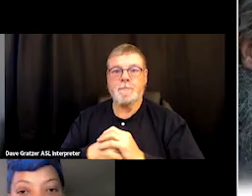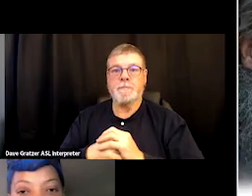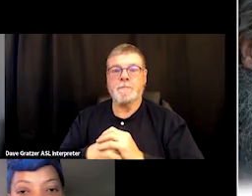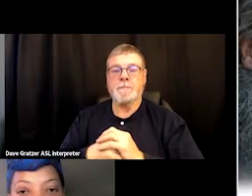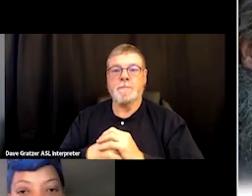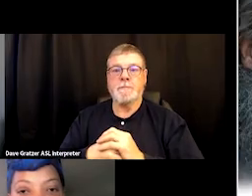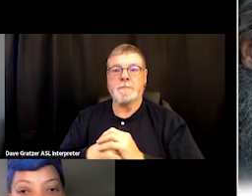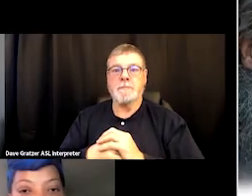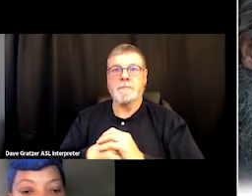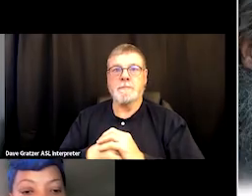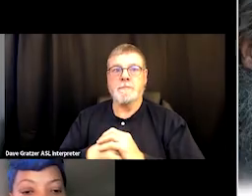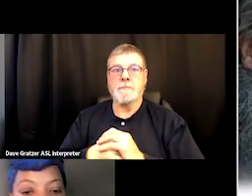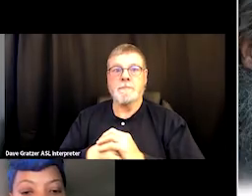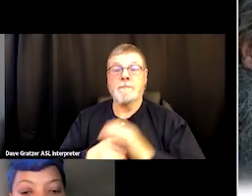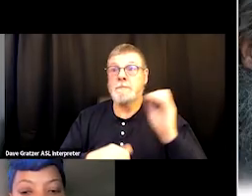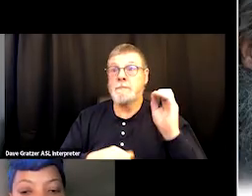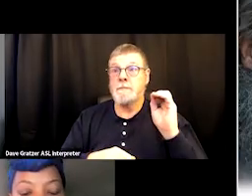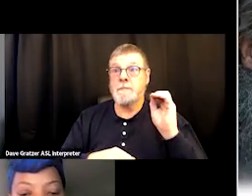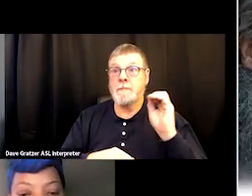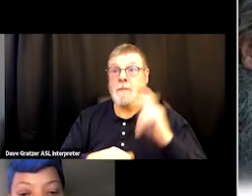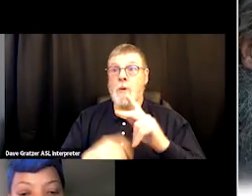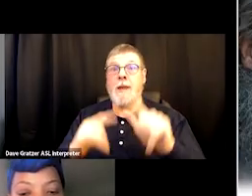All right, I think I'm passing it on to Dan to